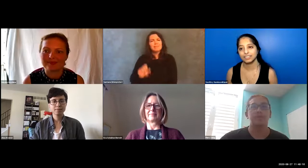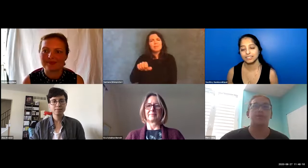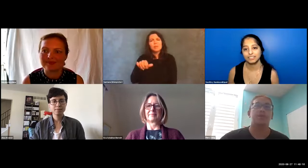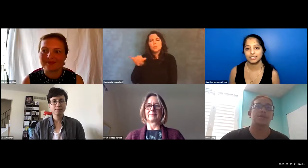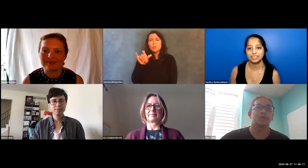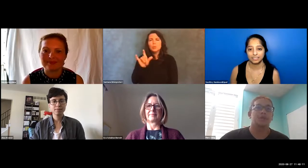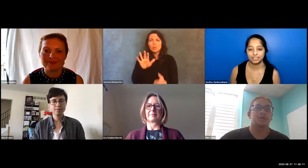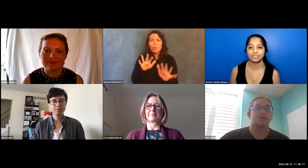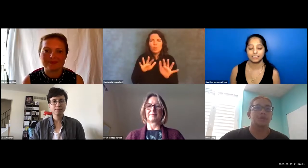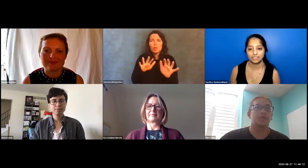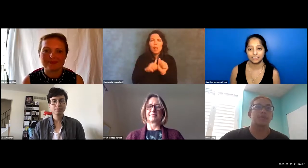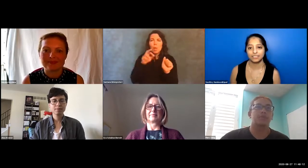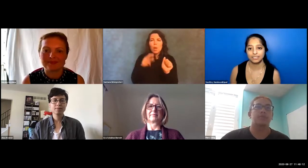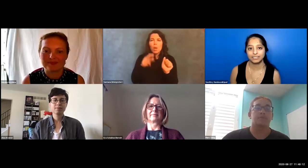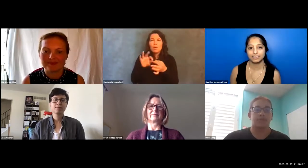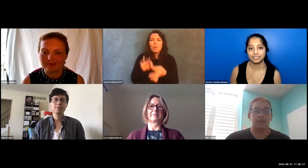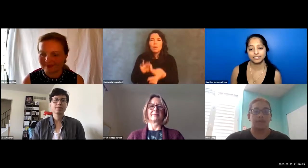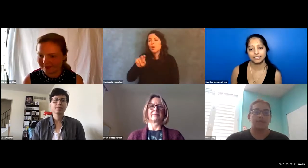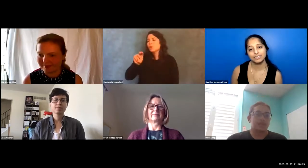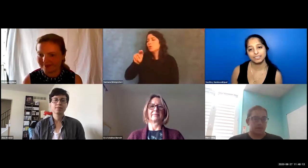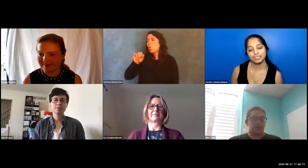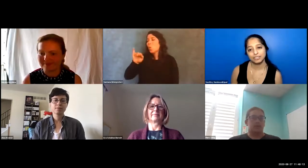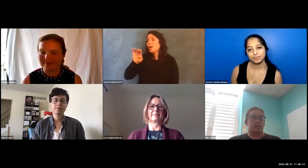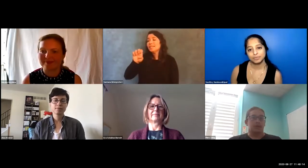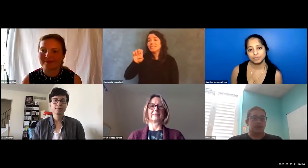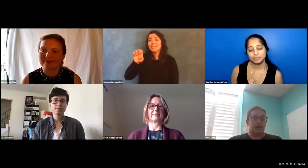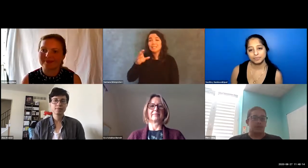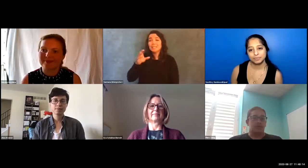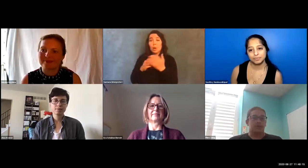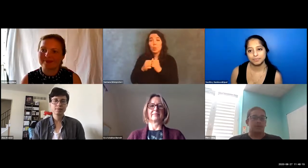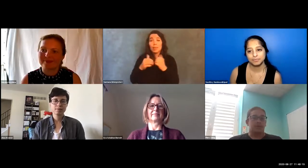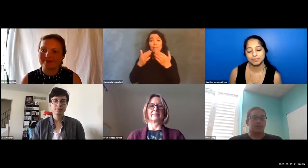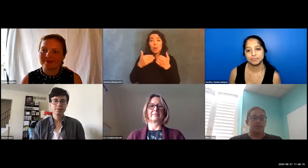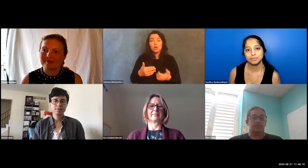noise thing. So another noise that does happen sometimes